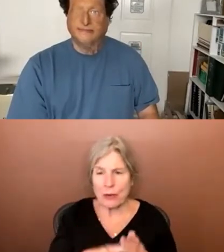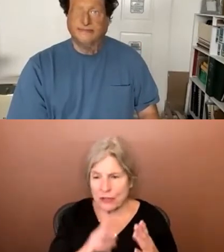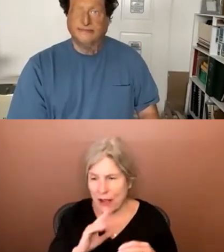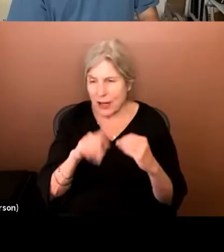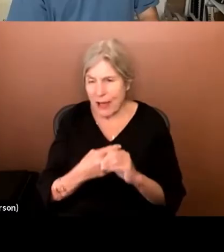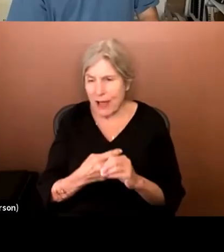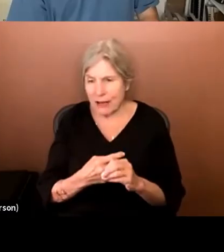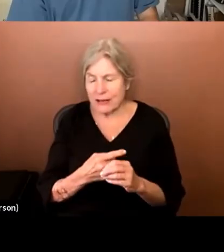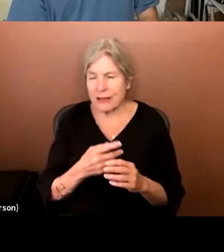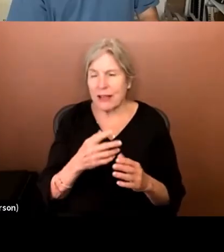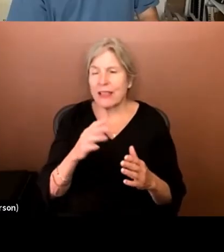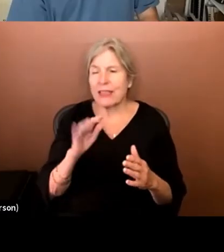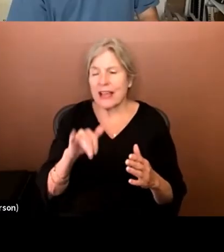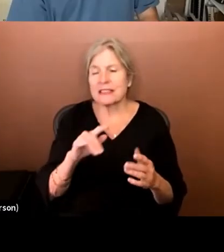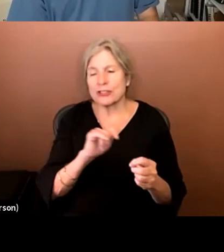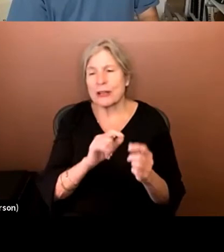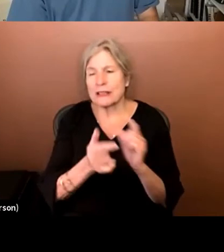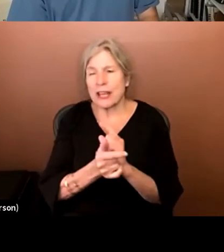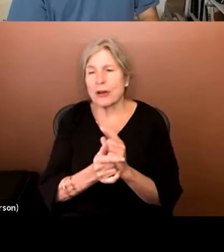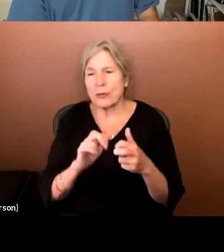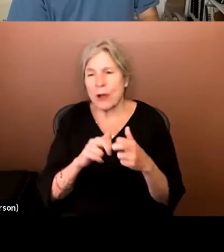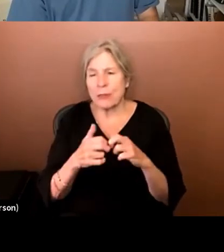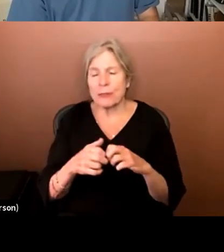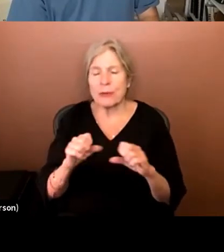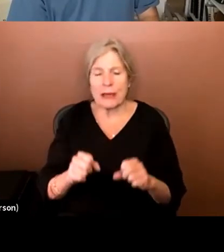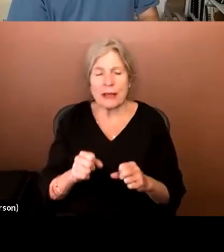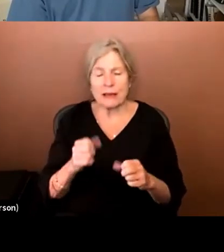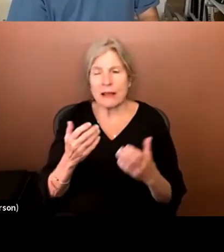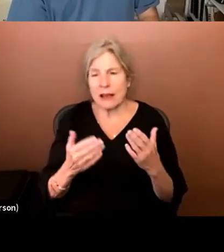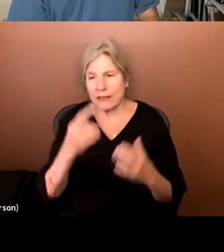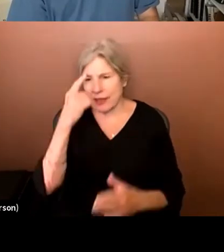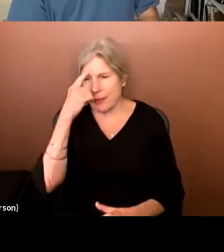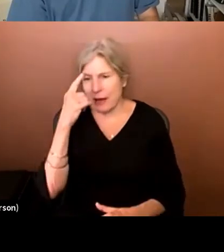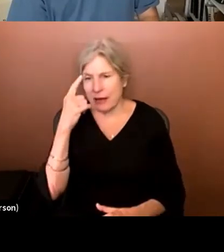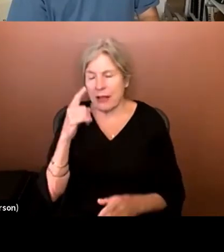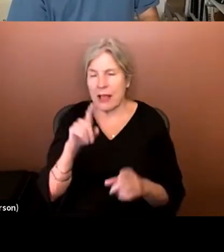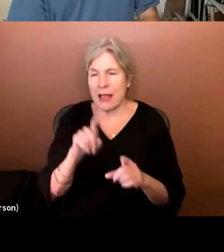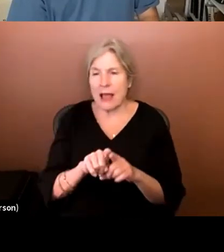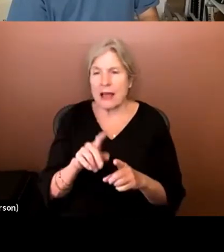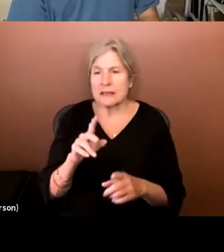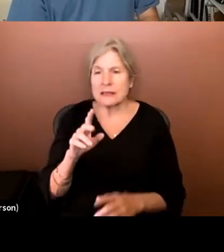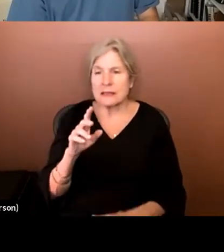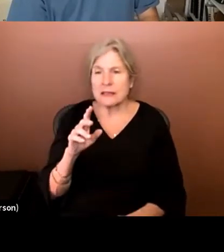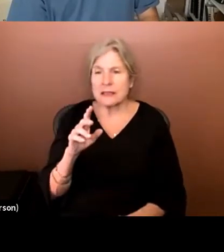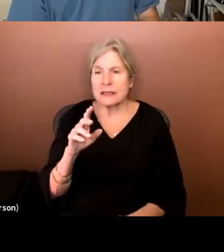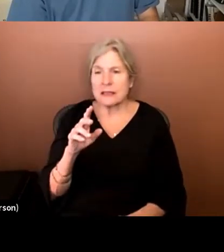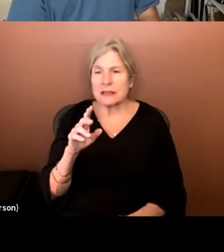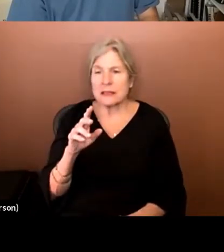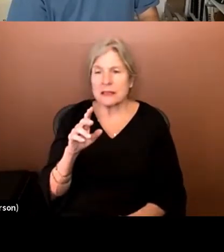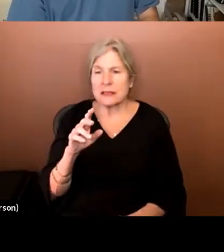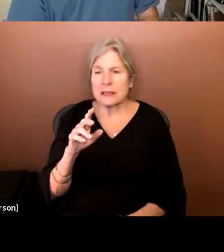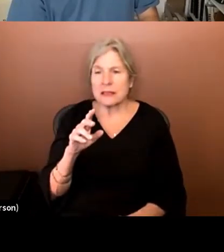translated problem. You can kind of think about it as a poetry written about great works of art.